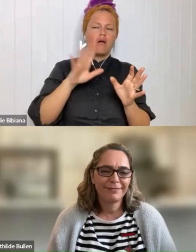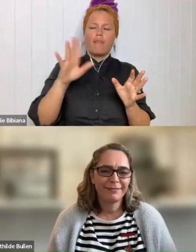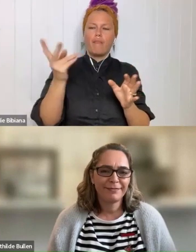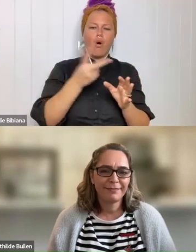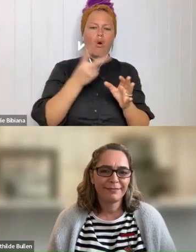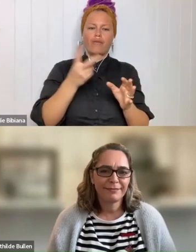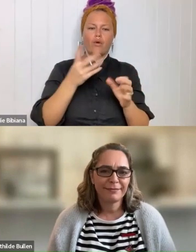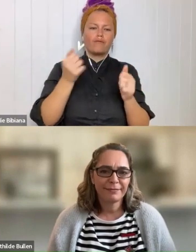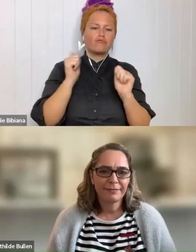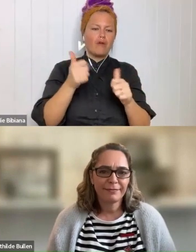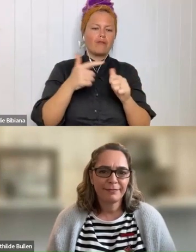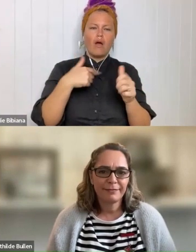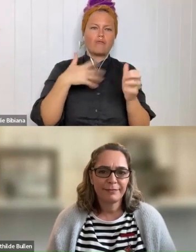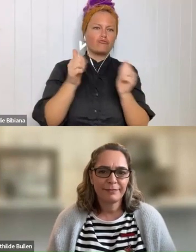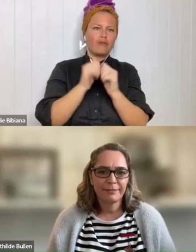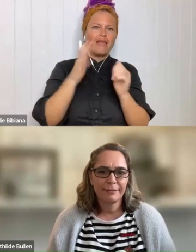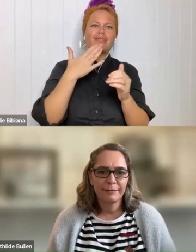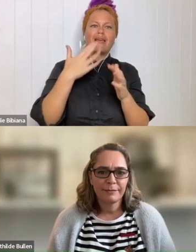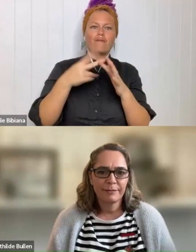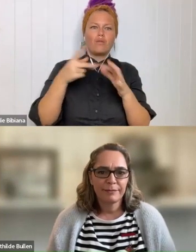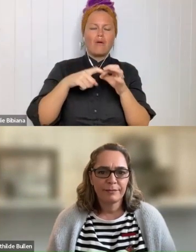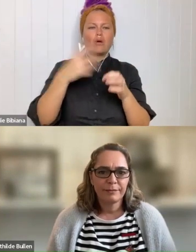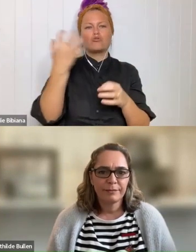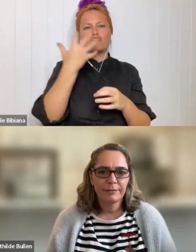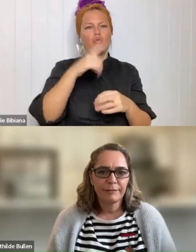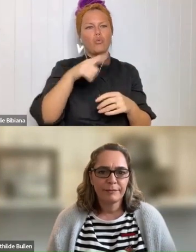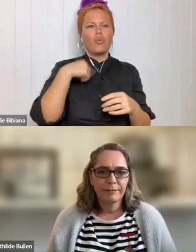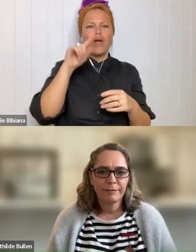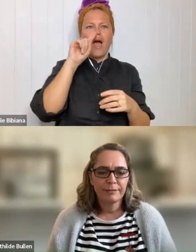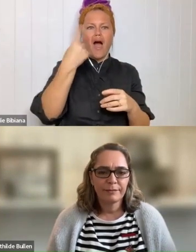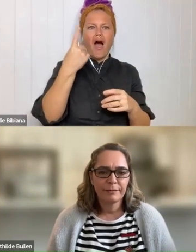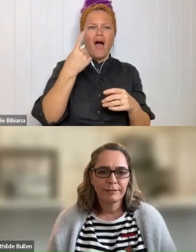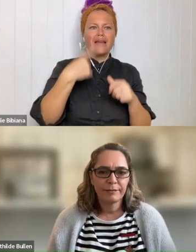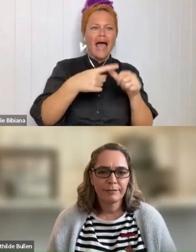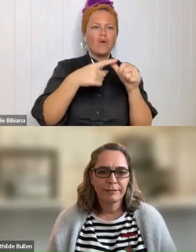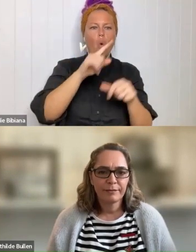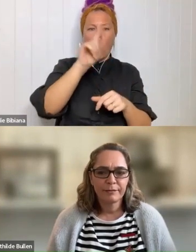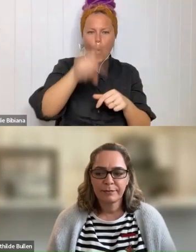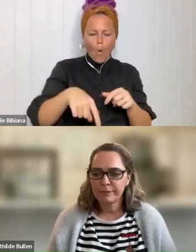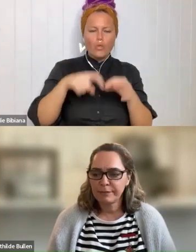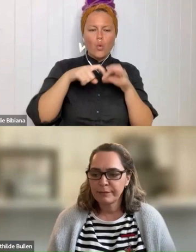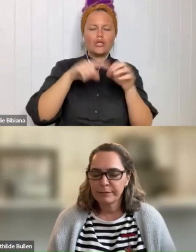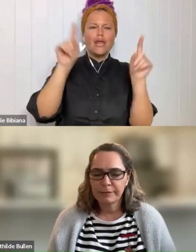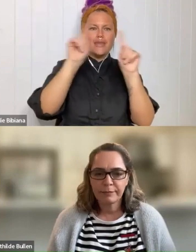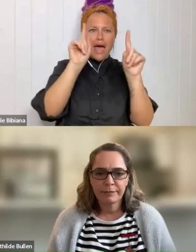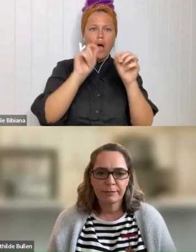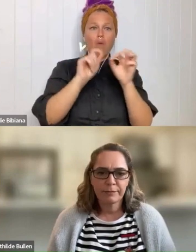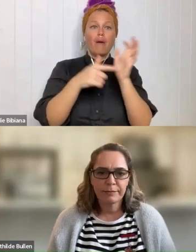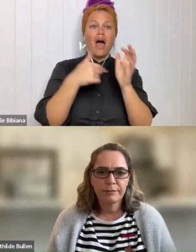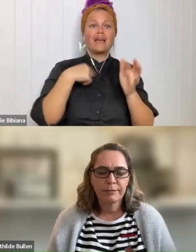And thanks for that question. And sorry that we can't get to all of those questions now. But I did want to encourage you